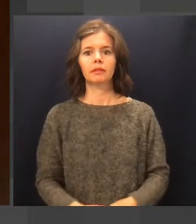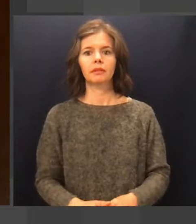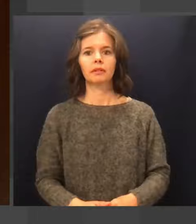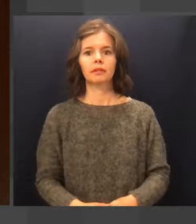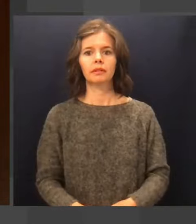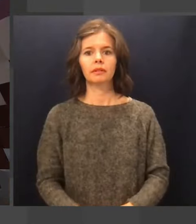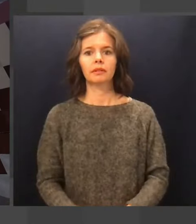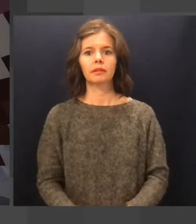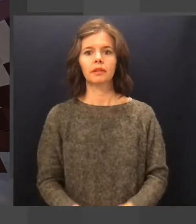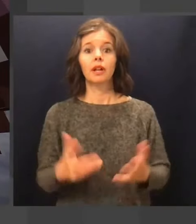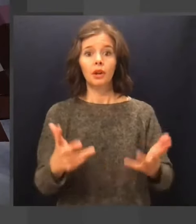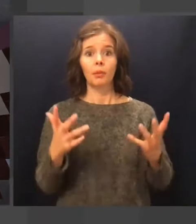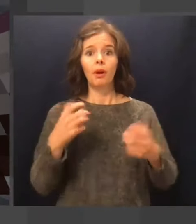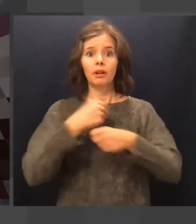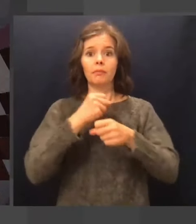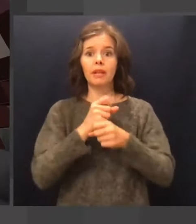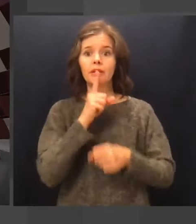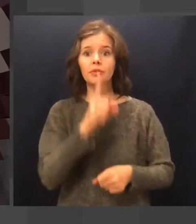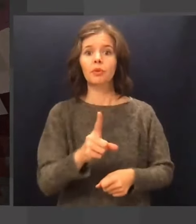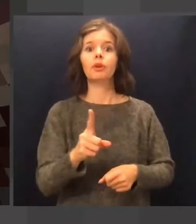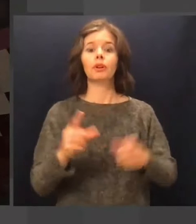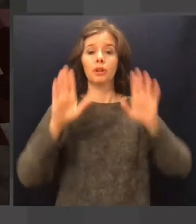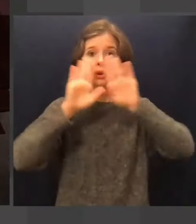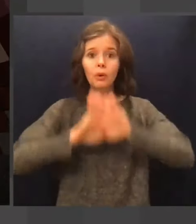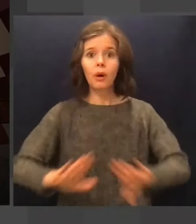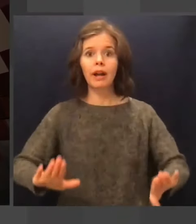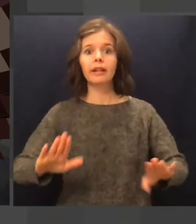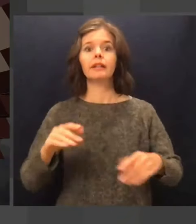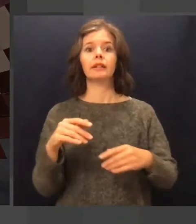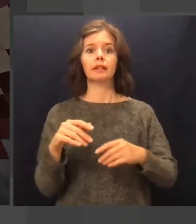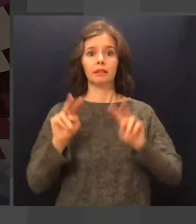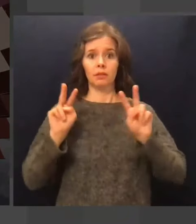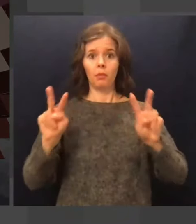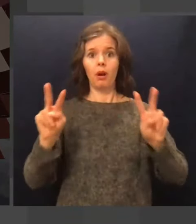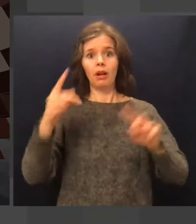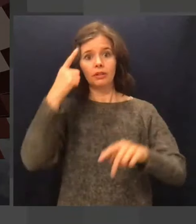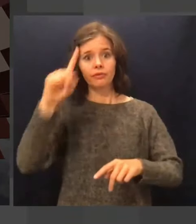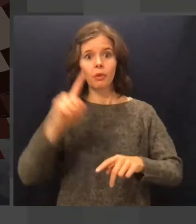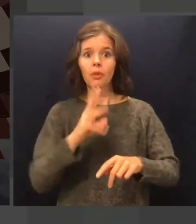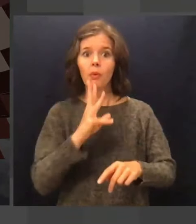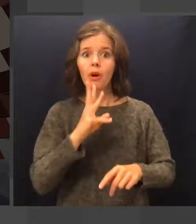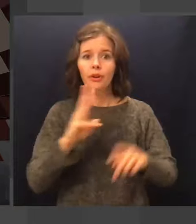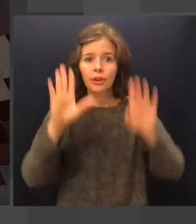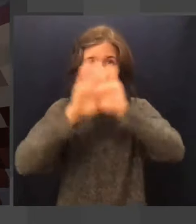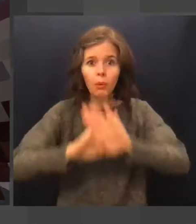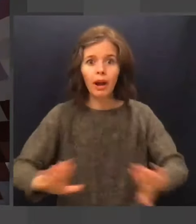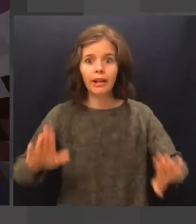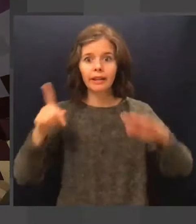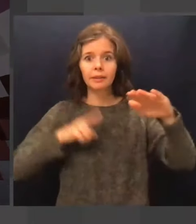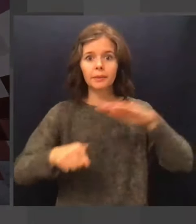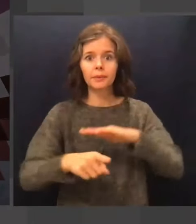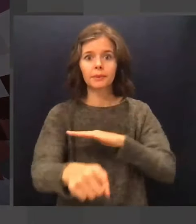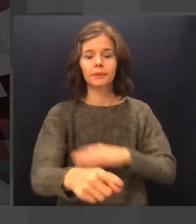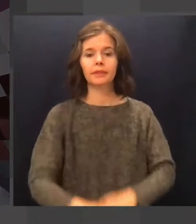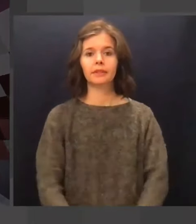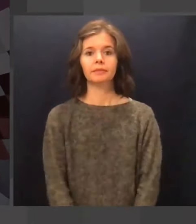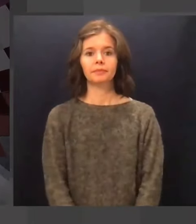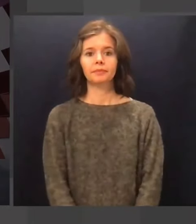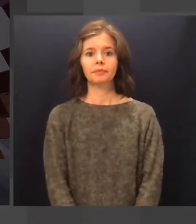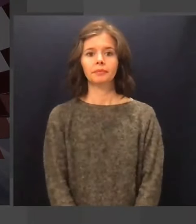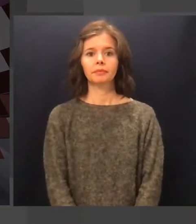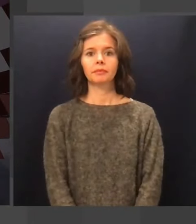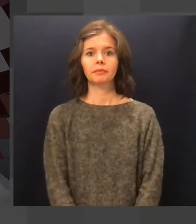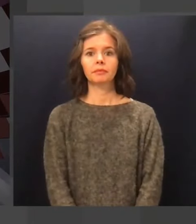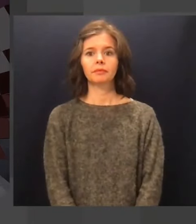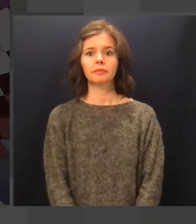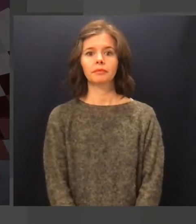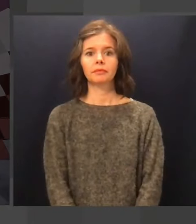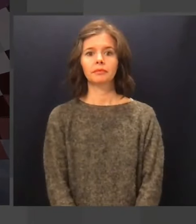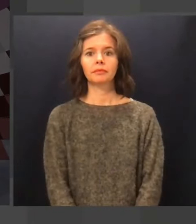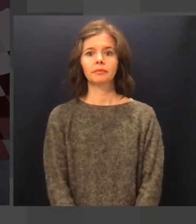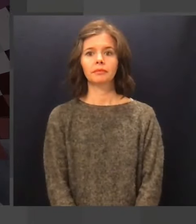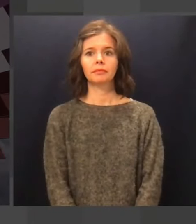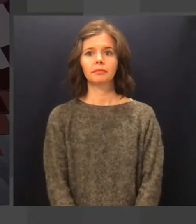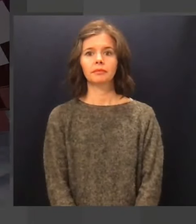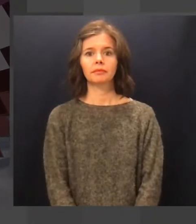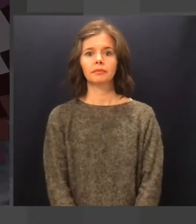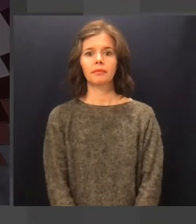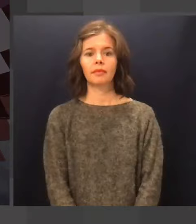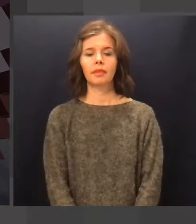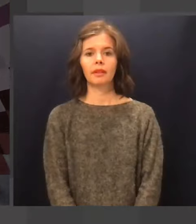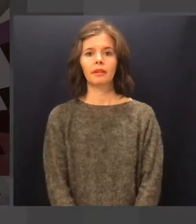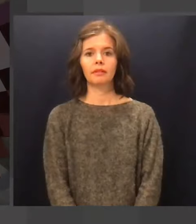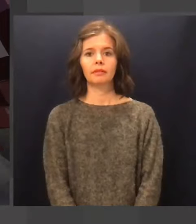VERY QUIET AND WATCH CLOSELY FOR